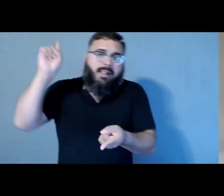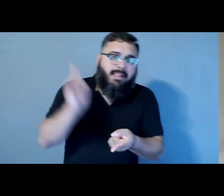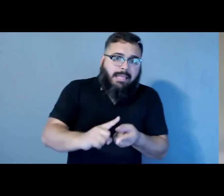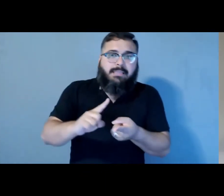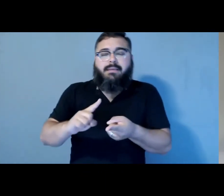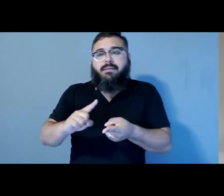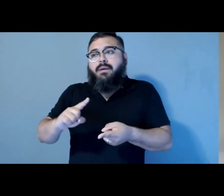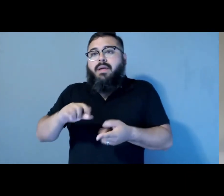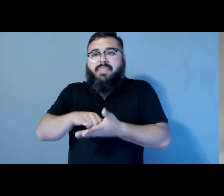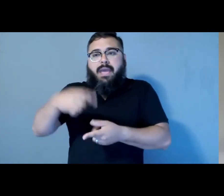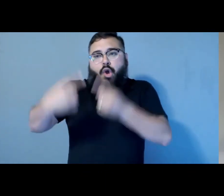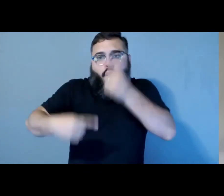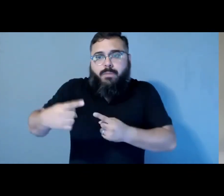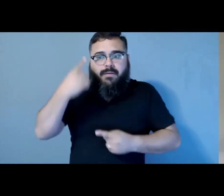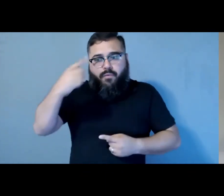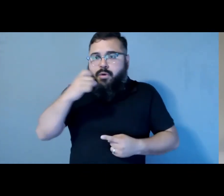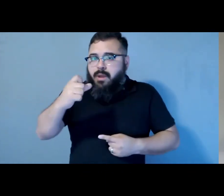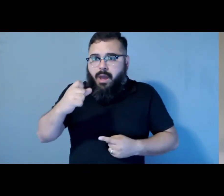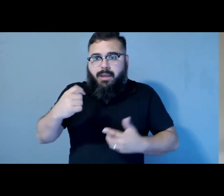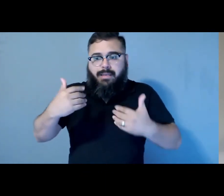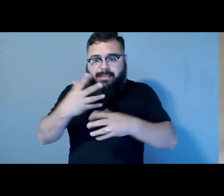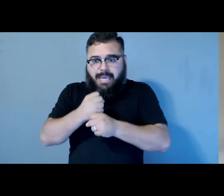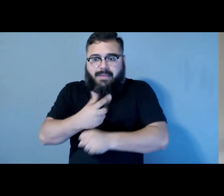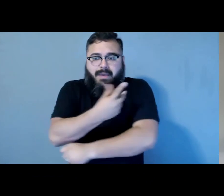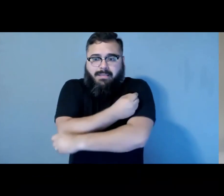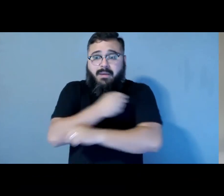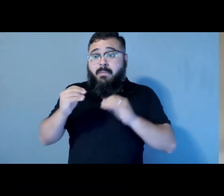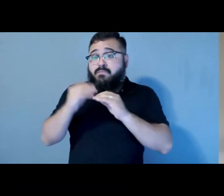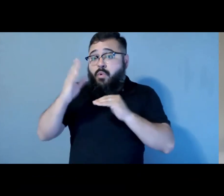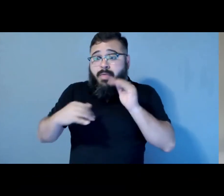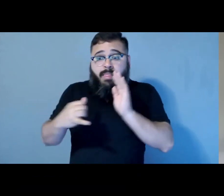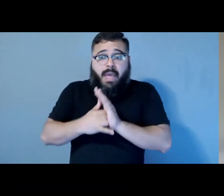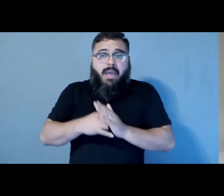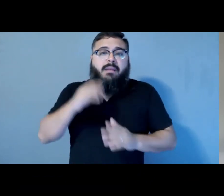for not getting vaccinated, but on that, I will say the disabilities